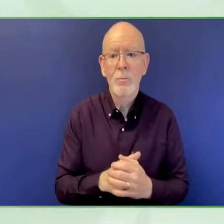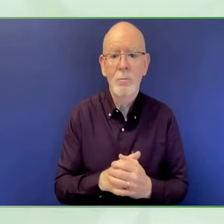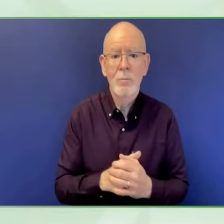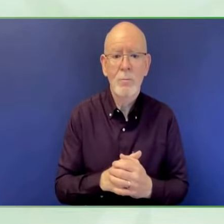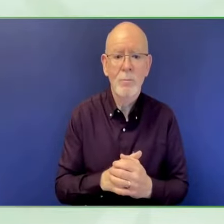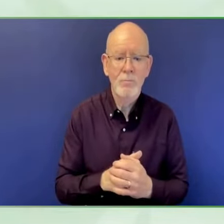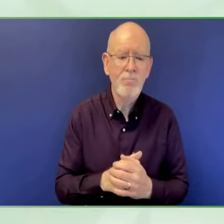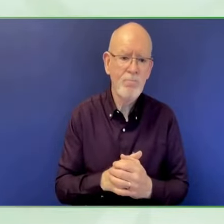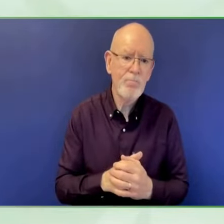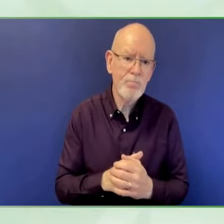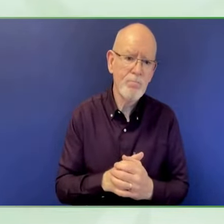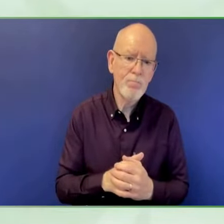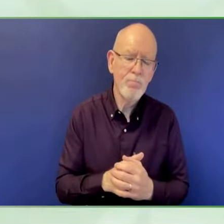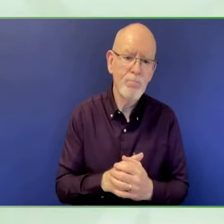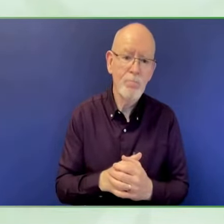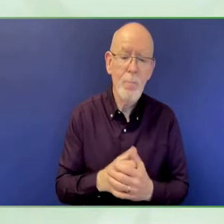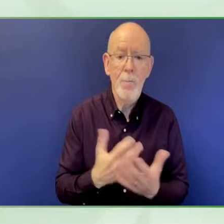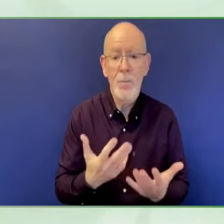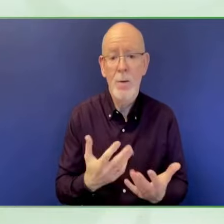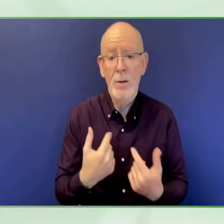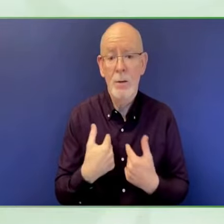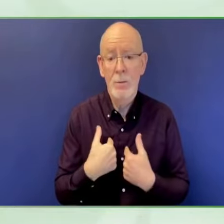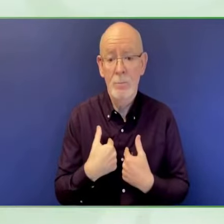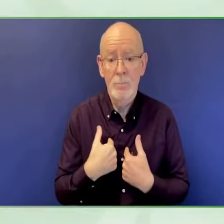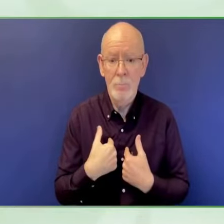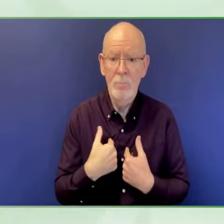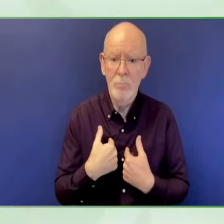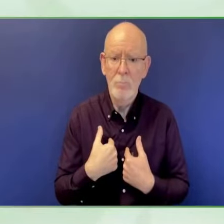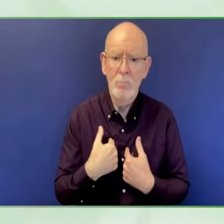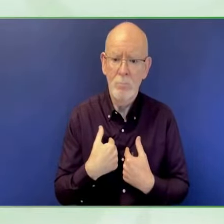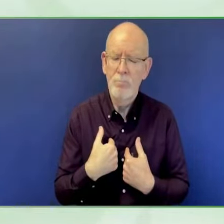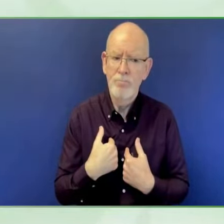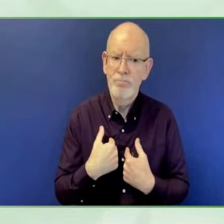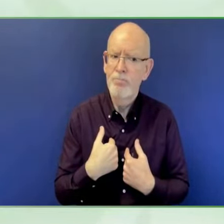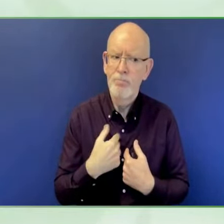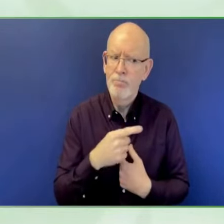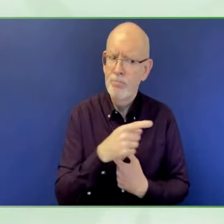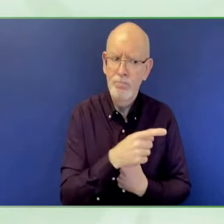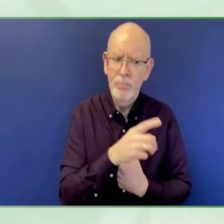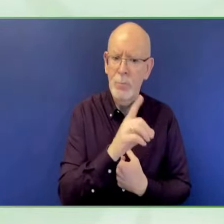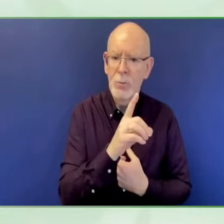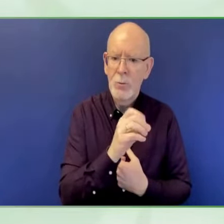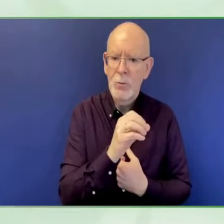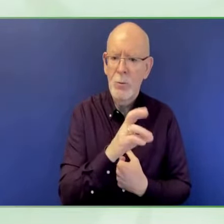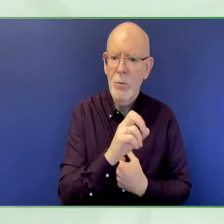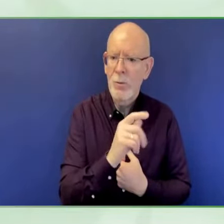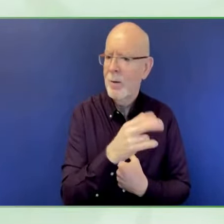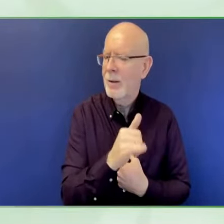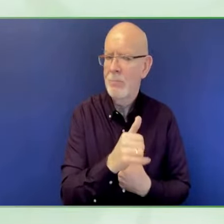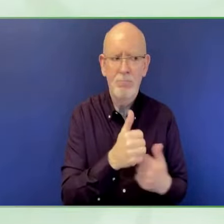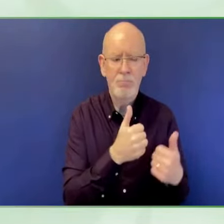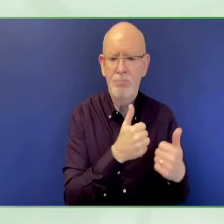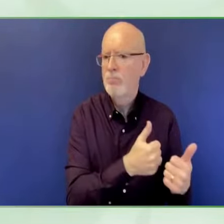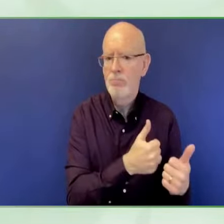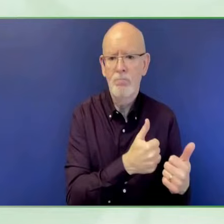In my opinion living in the community means begins and ends with only one word.